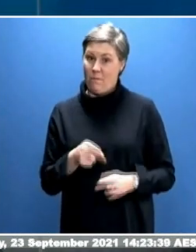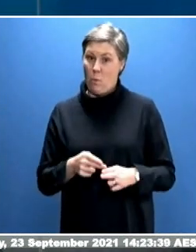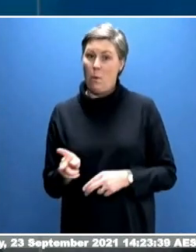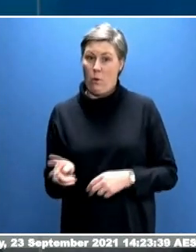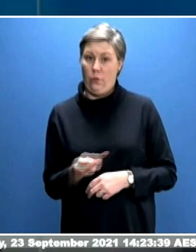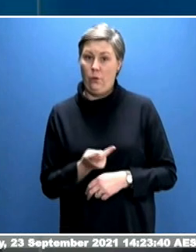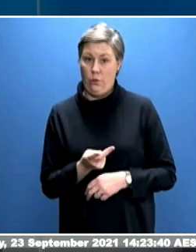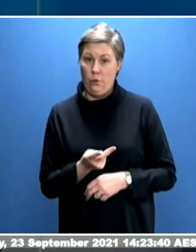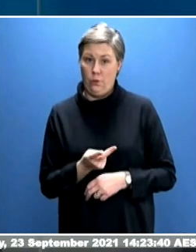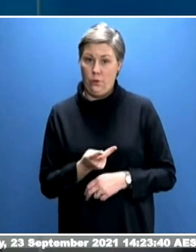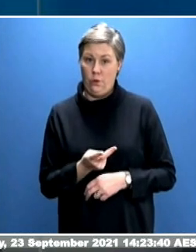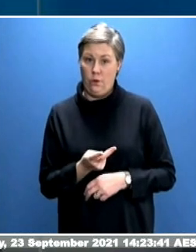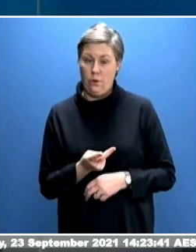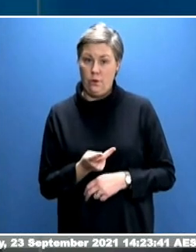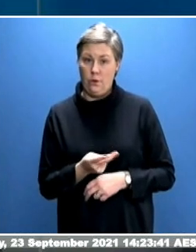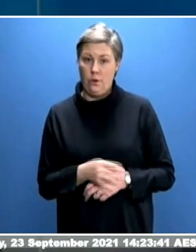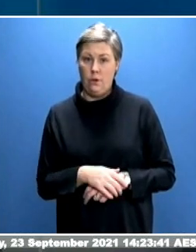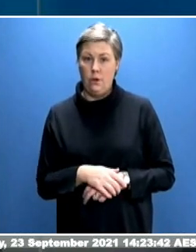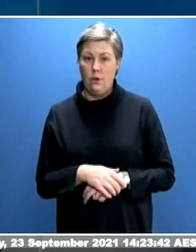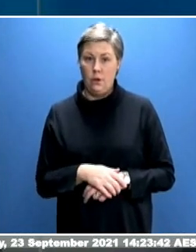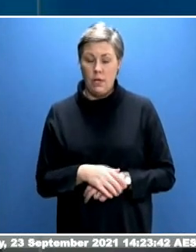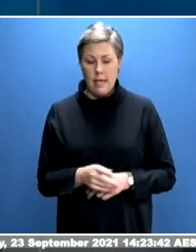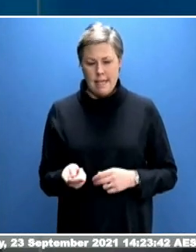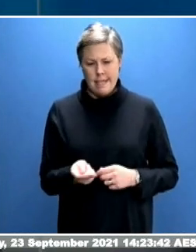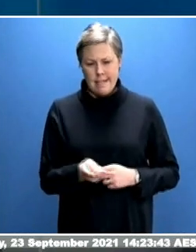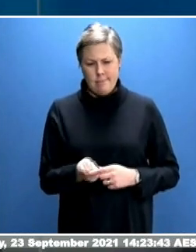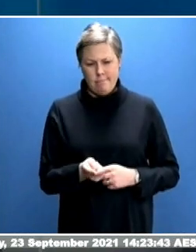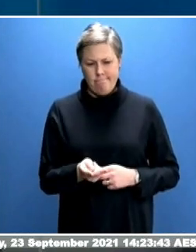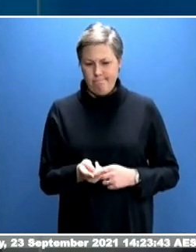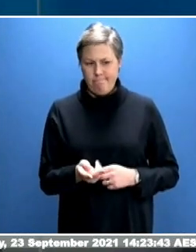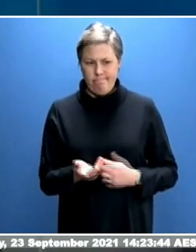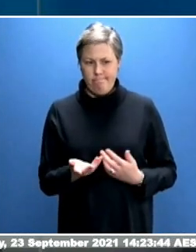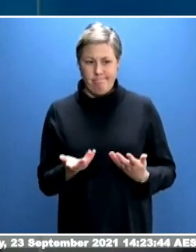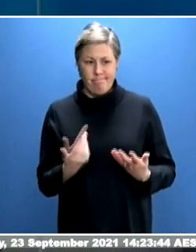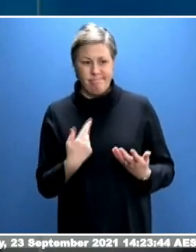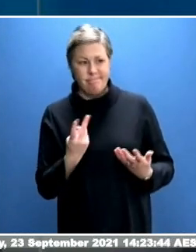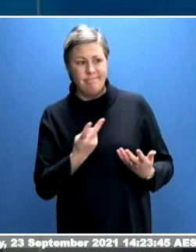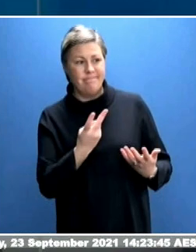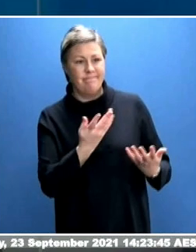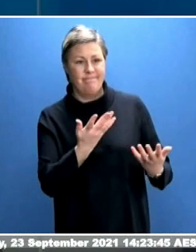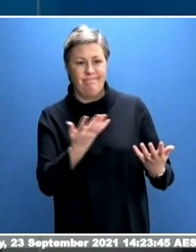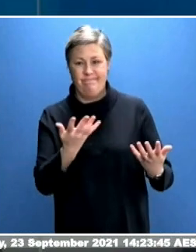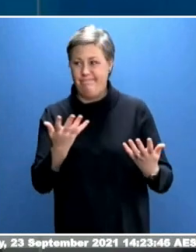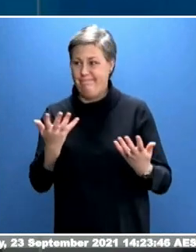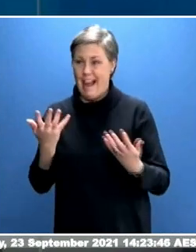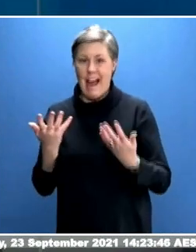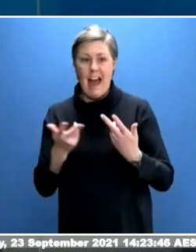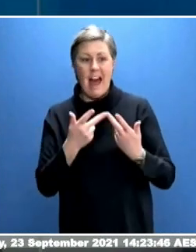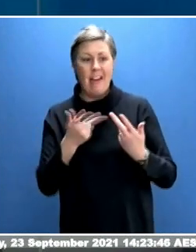and they were, there were no other placement options at all, no other